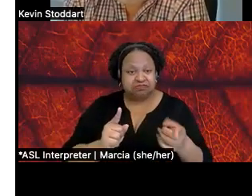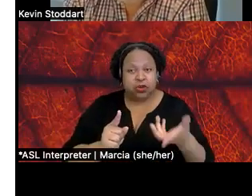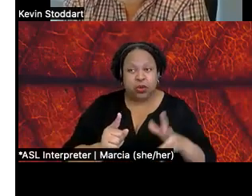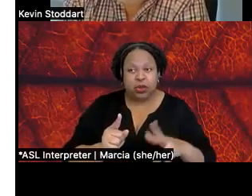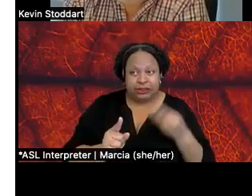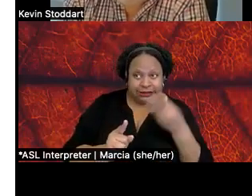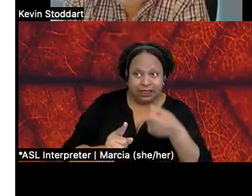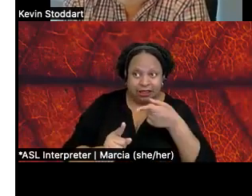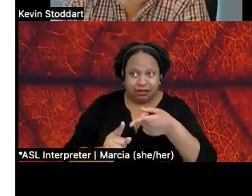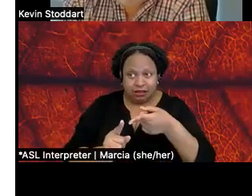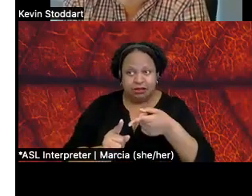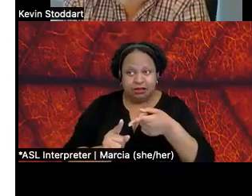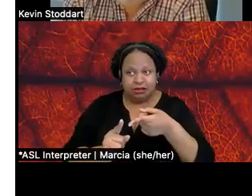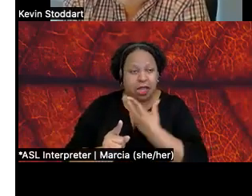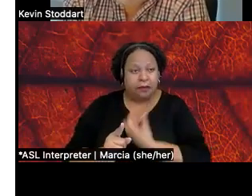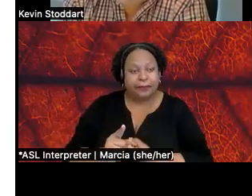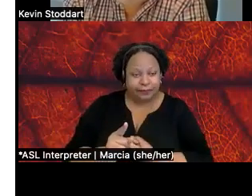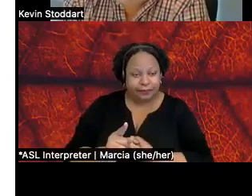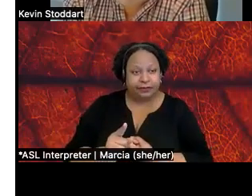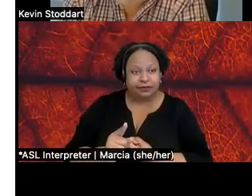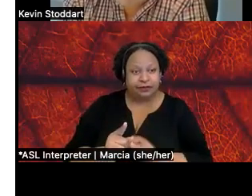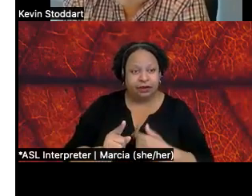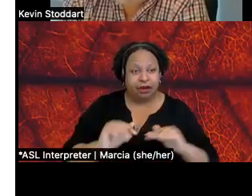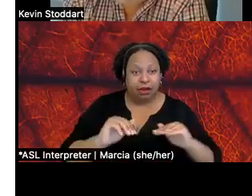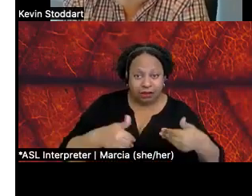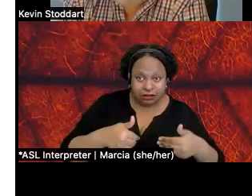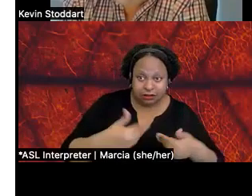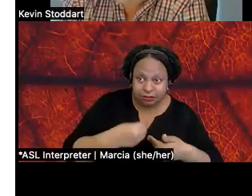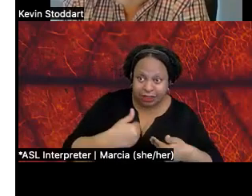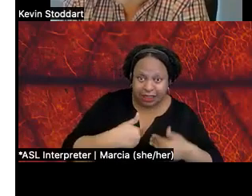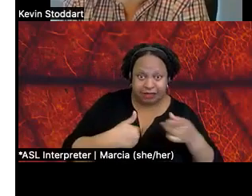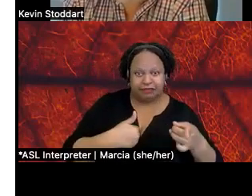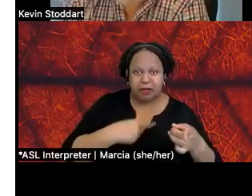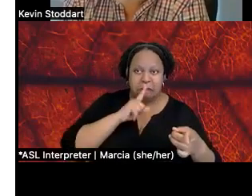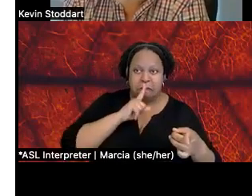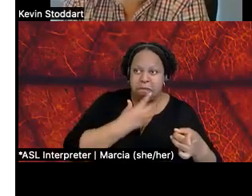So, there's variable knowledge in most cases